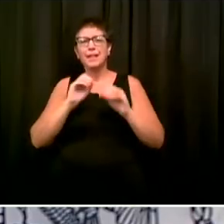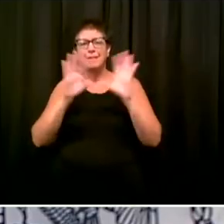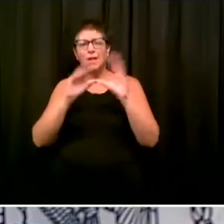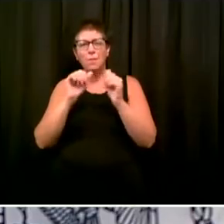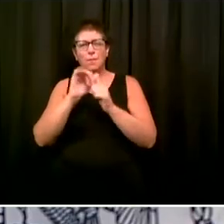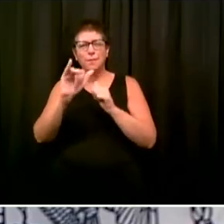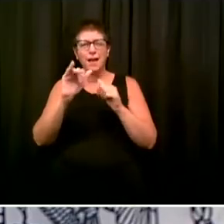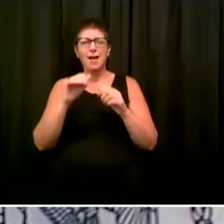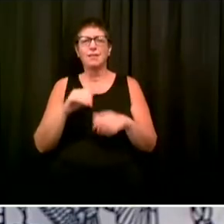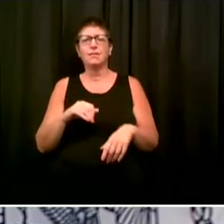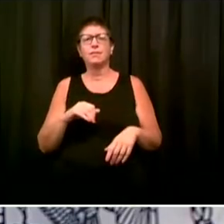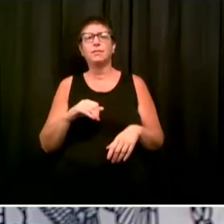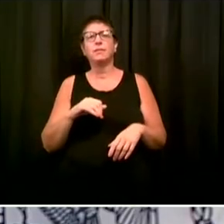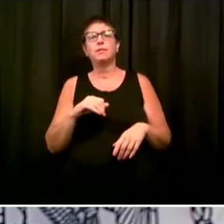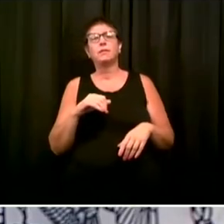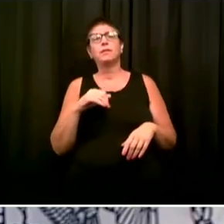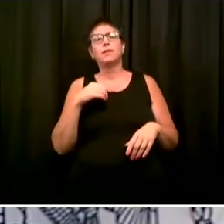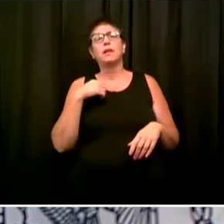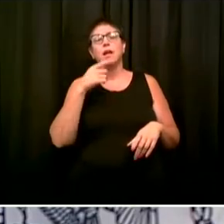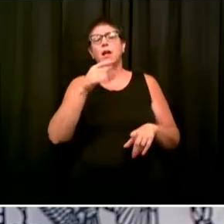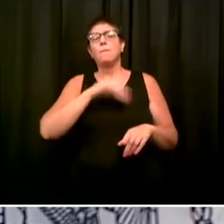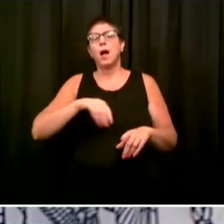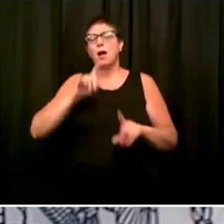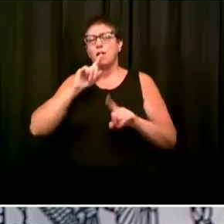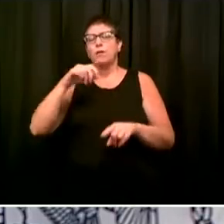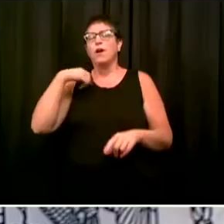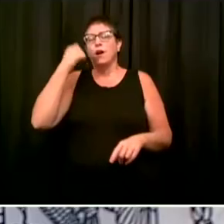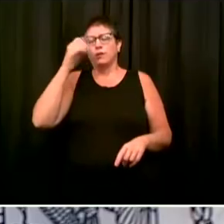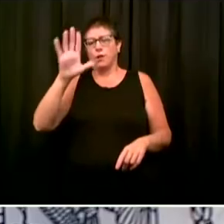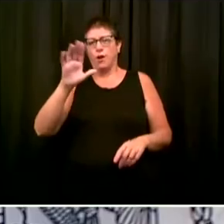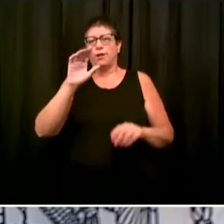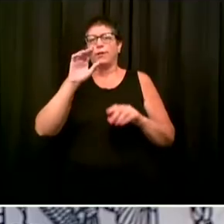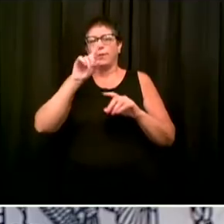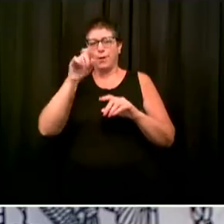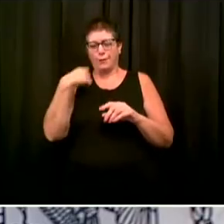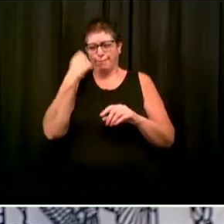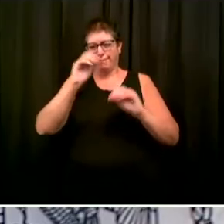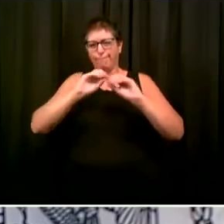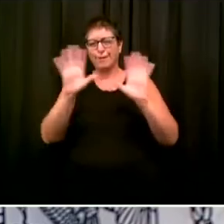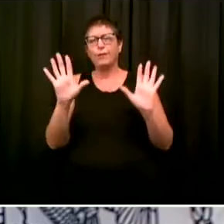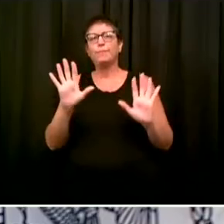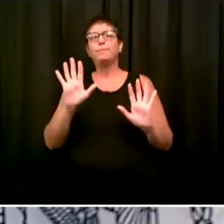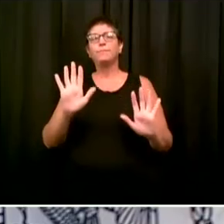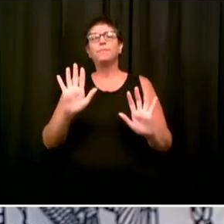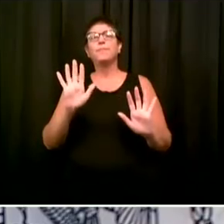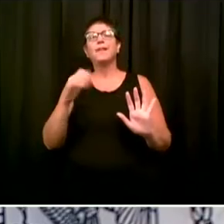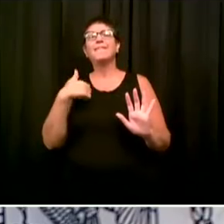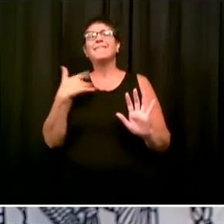THERE IS NOT SOME KIND OF FRAMEWORK FOR RESTAURANTS TO PLAN AROUND.